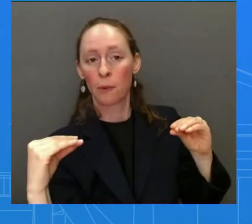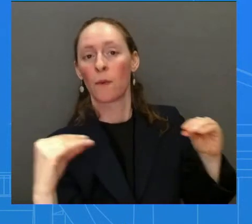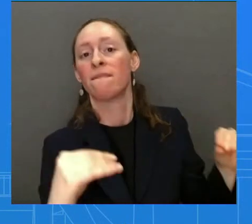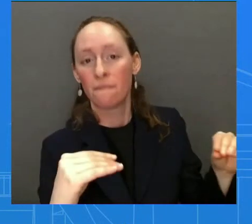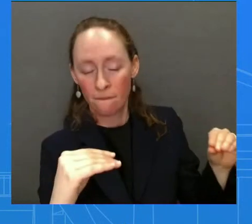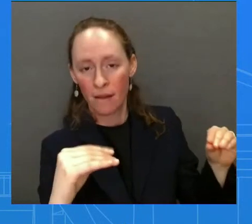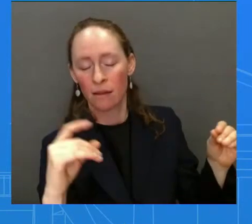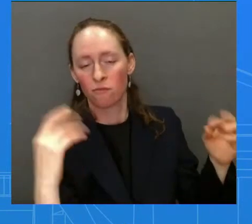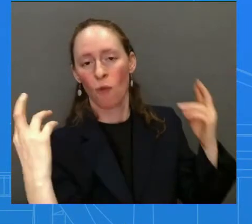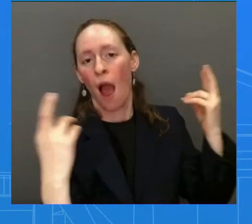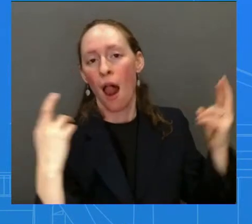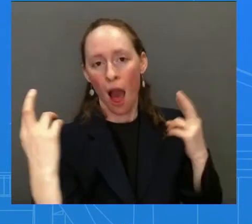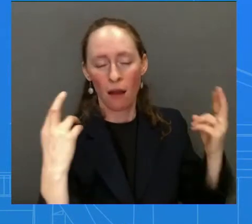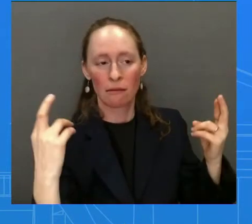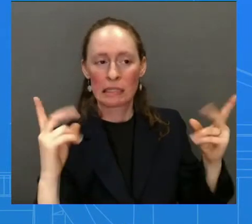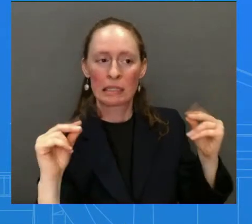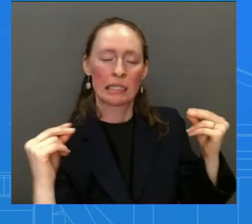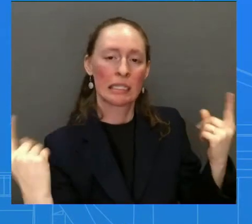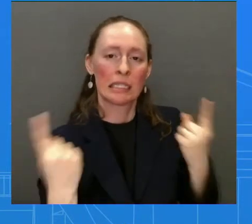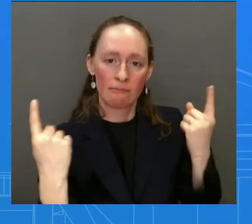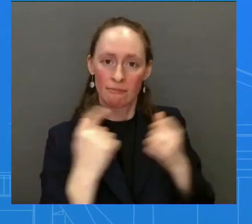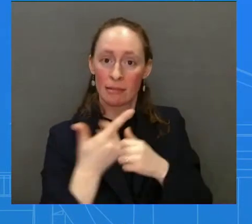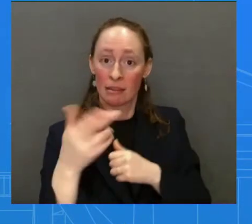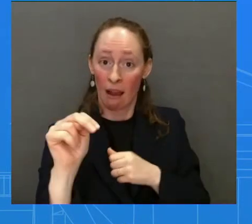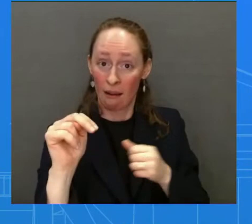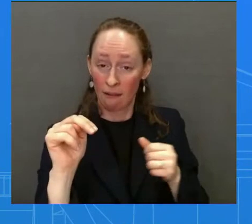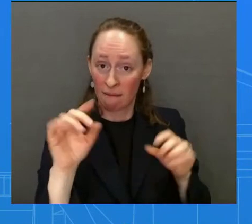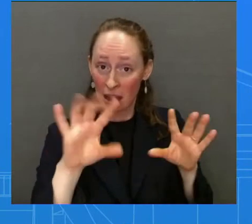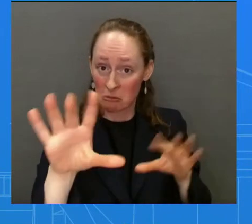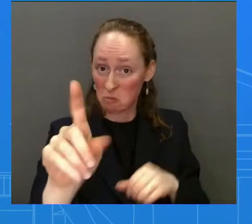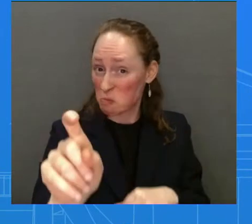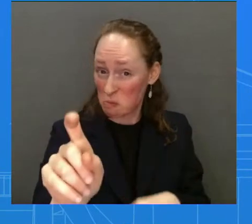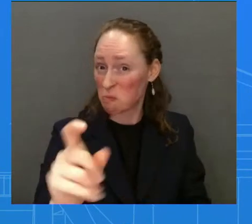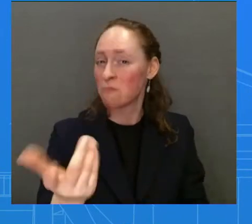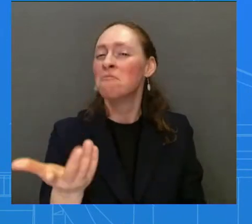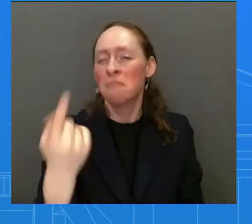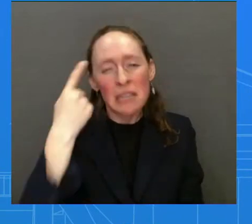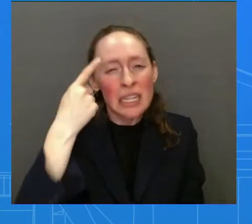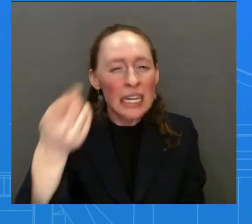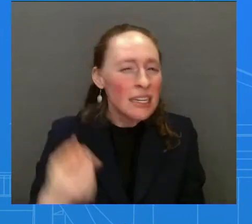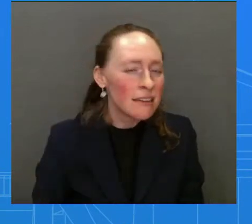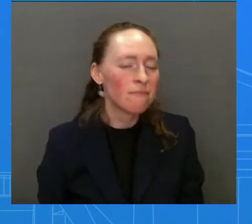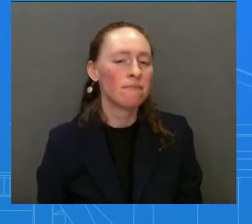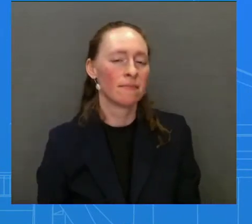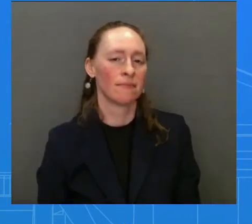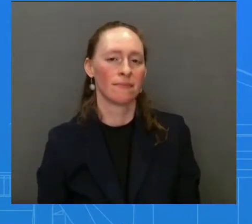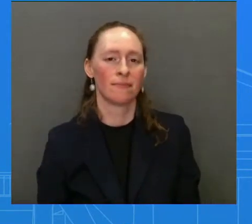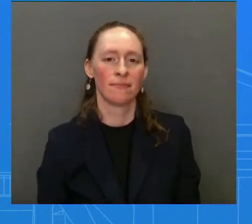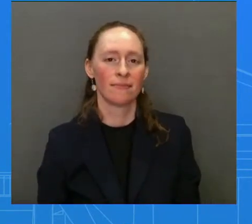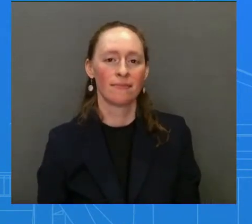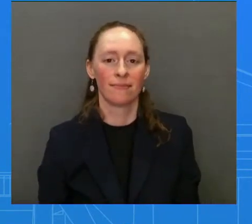move forward with meaningful gun control? Ms. Jean-Pierre: So, don't have anything to preview at this time. But again, this is -- our administration,